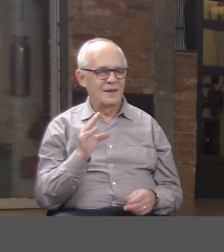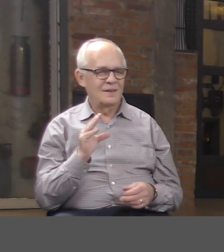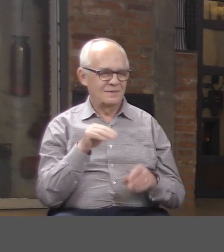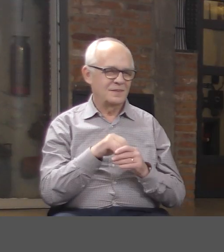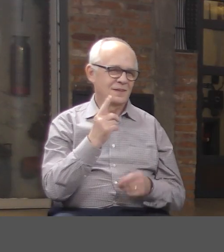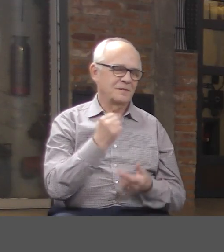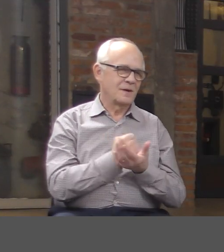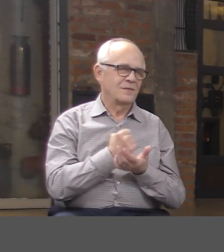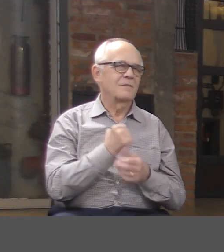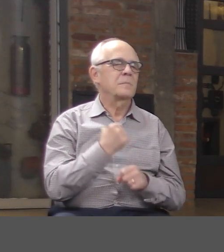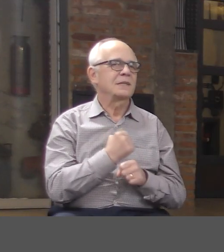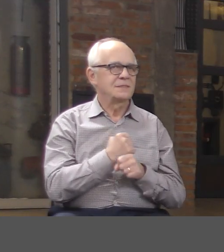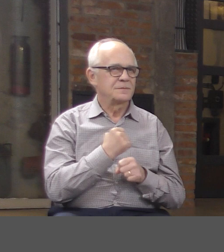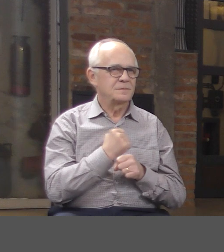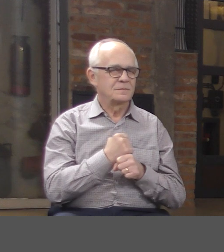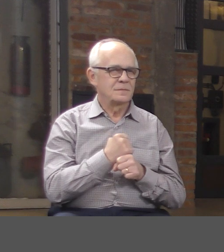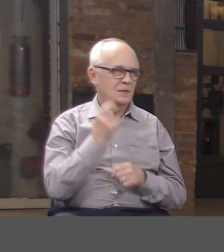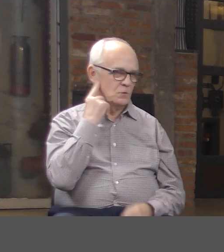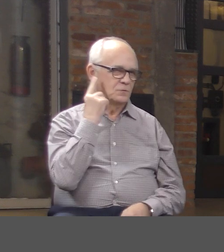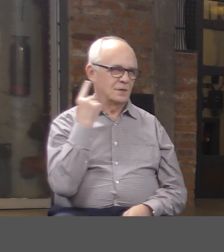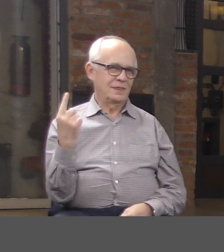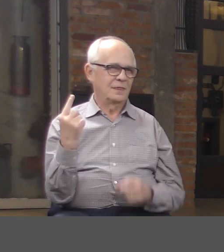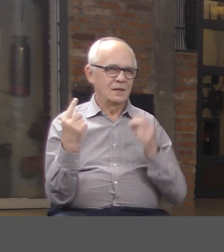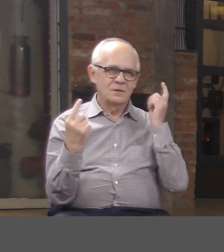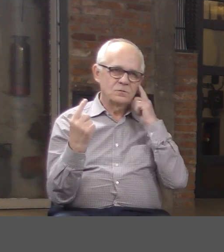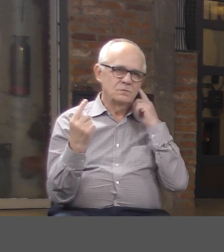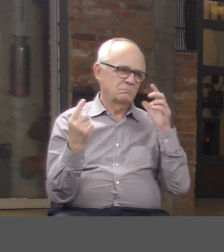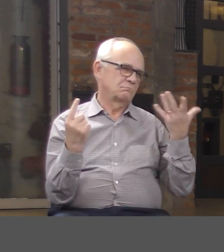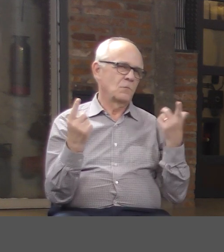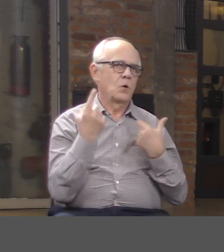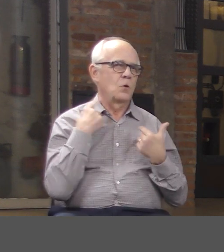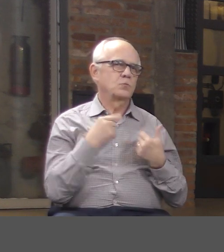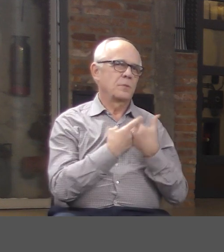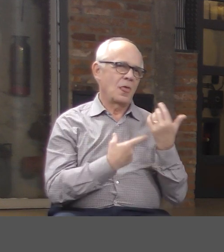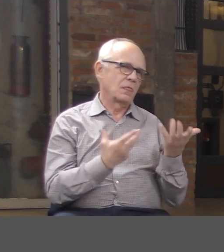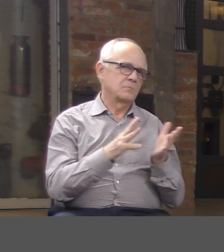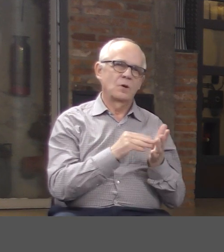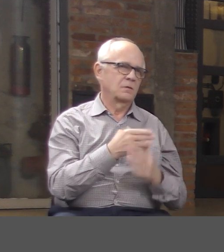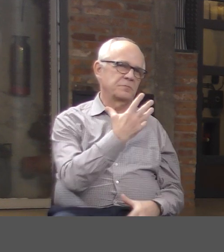[Mark]: One more thing, the work. There's a hearing person, there's, say, four,